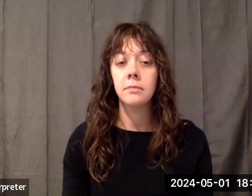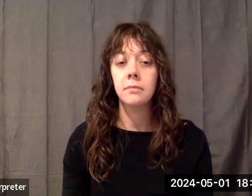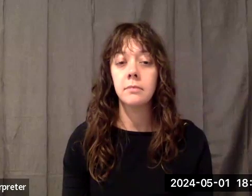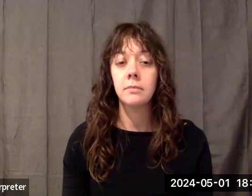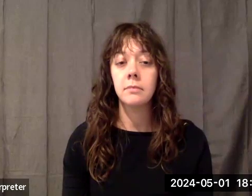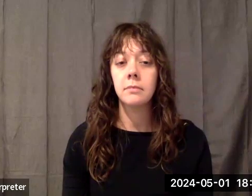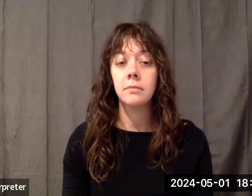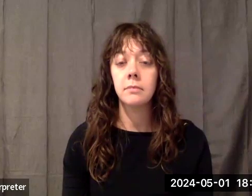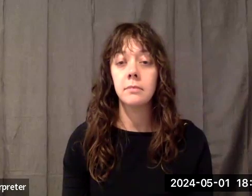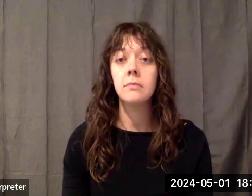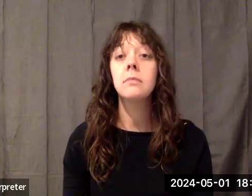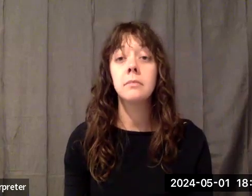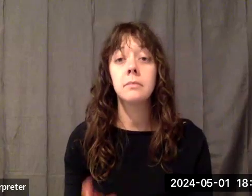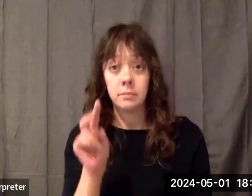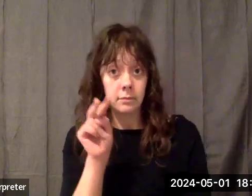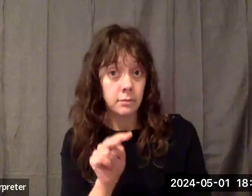And I believe I see Reba Harris.